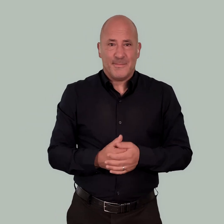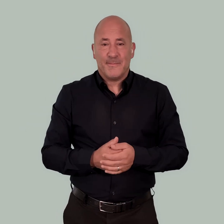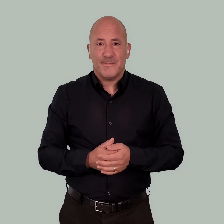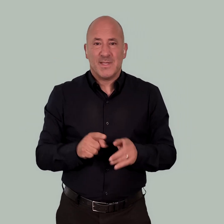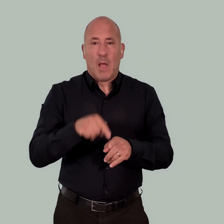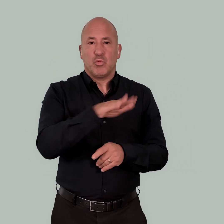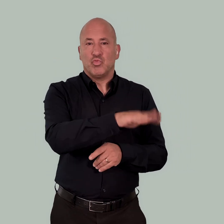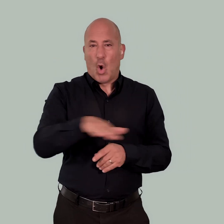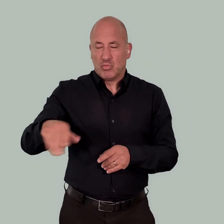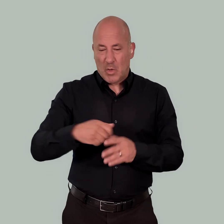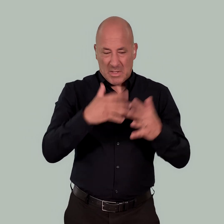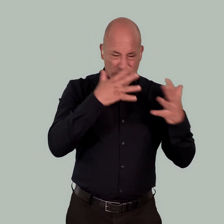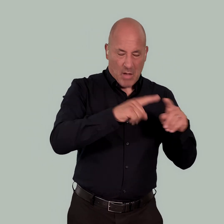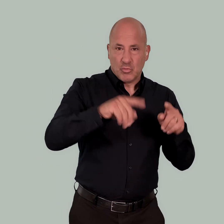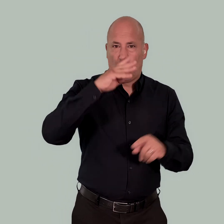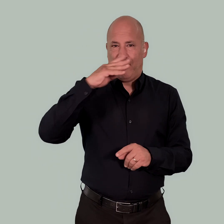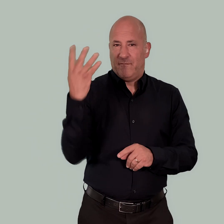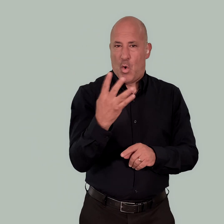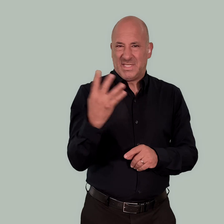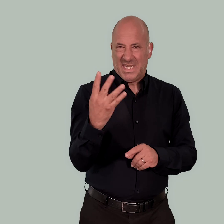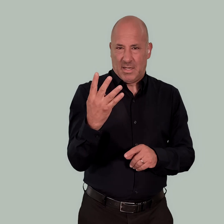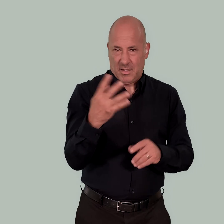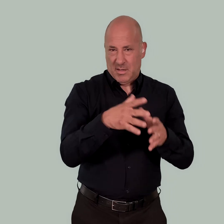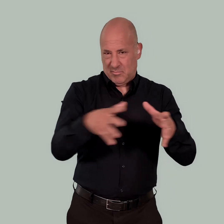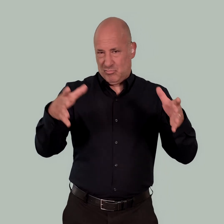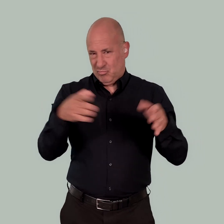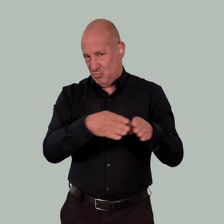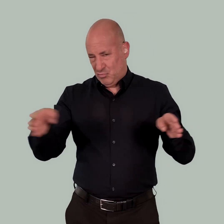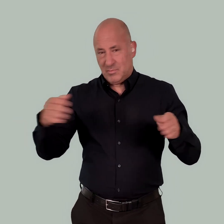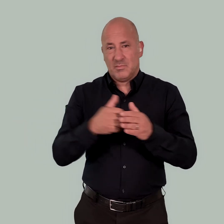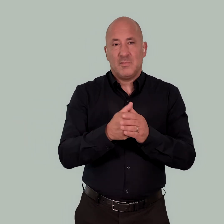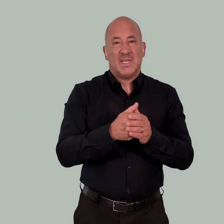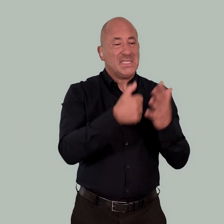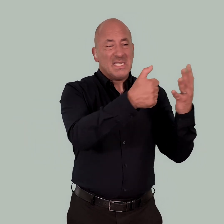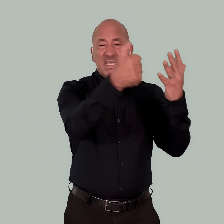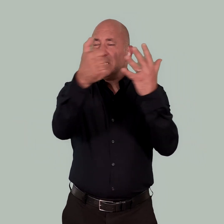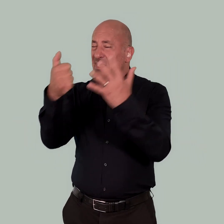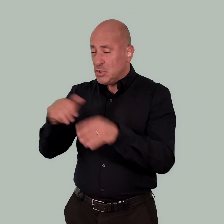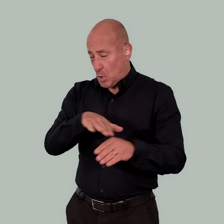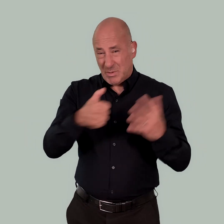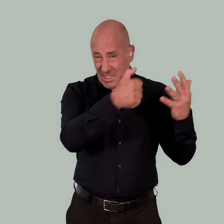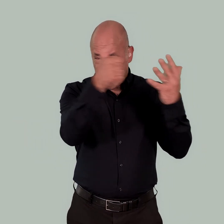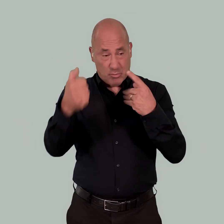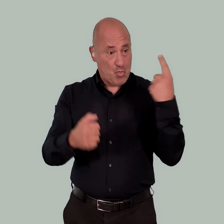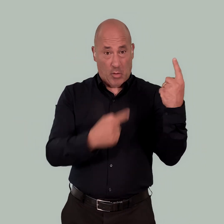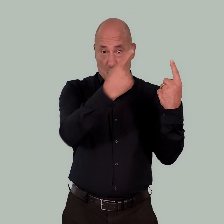Almost one in six children aged 10 to 14 are classified as disabled,